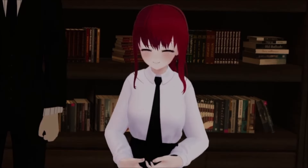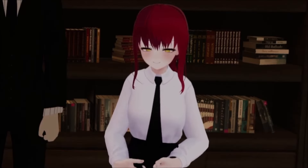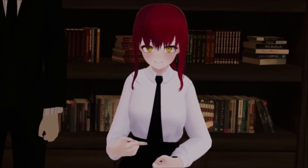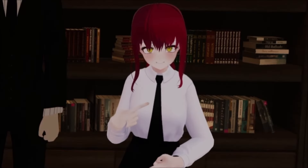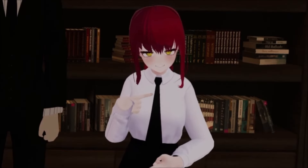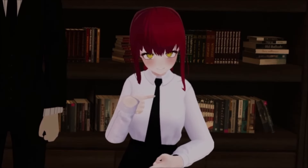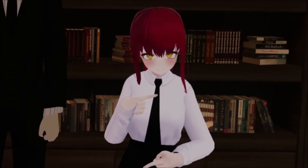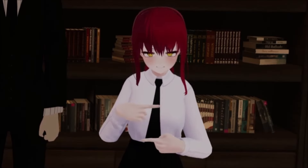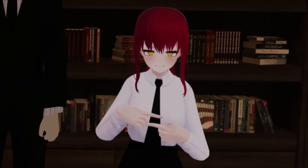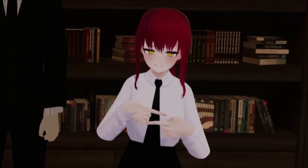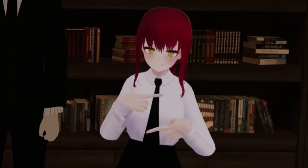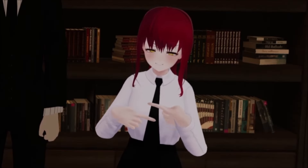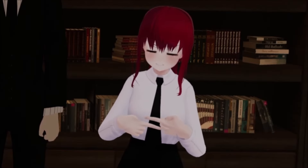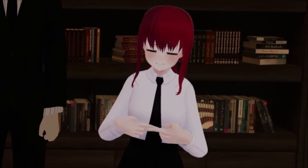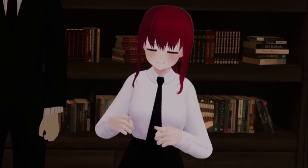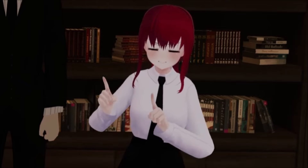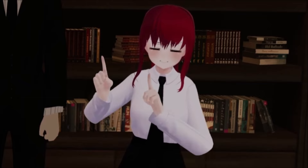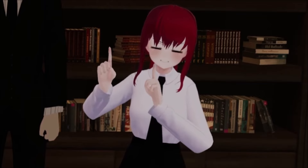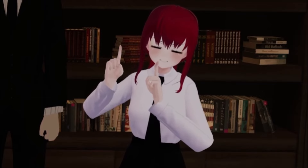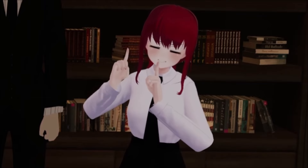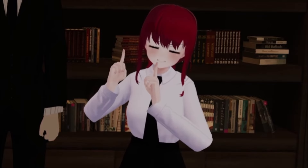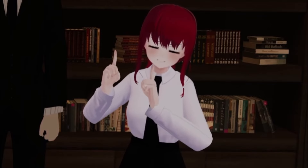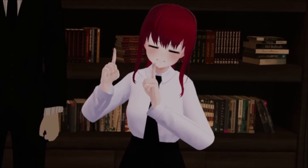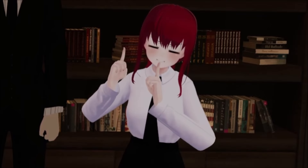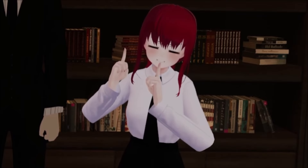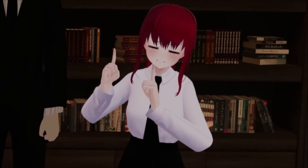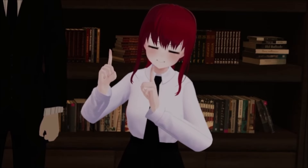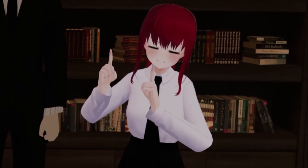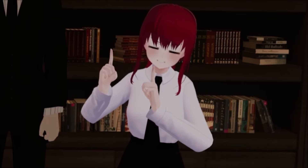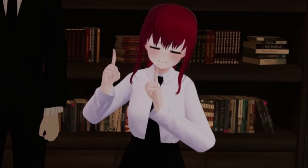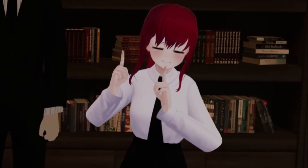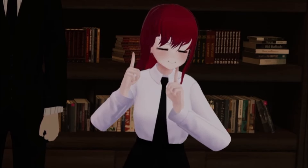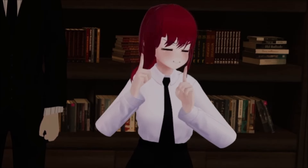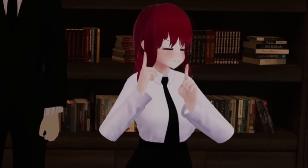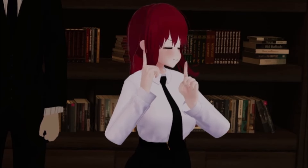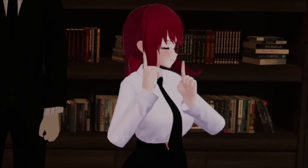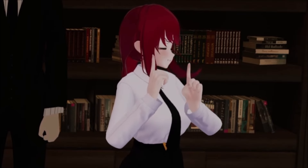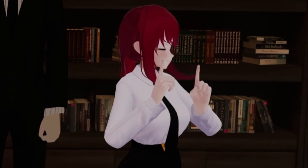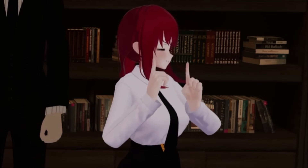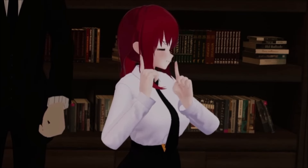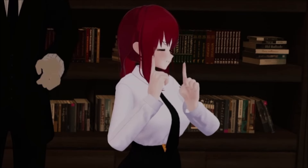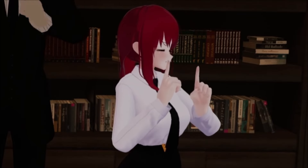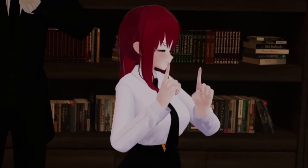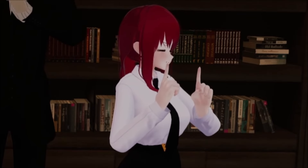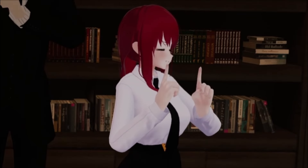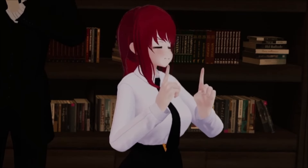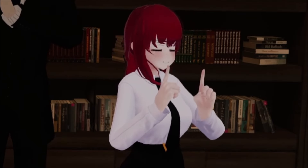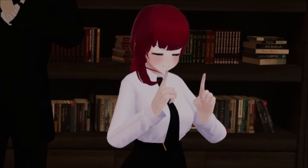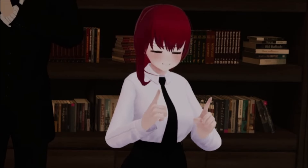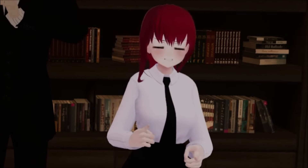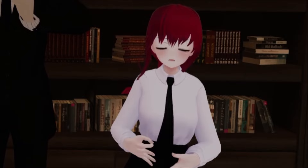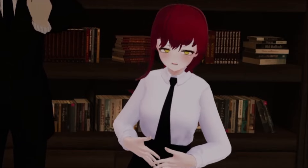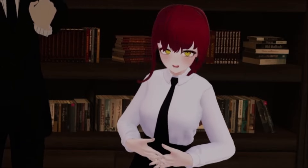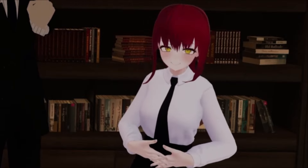(Korean Sign Language) Language